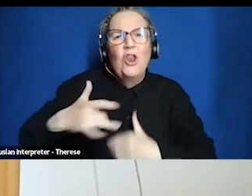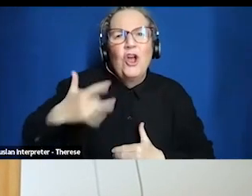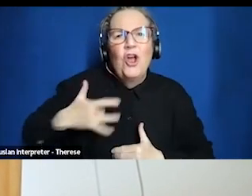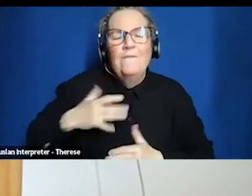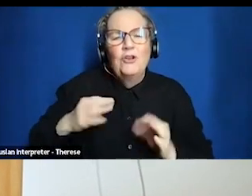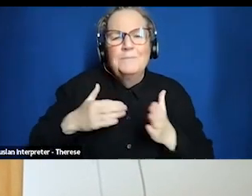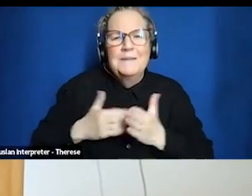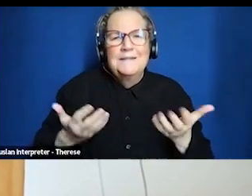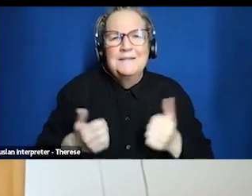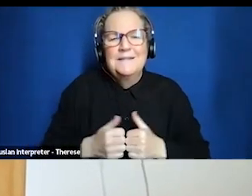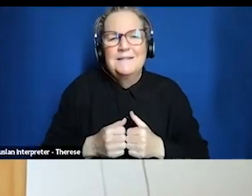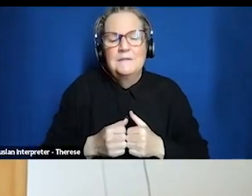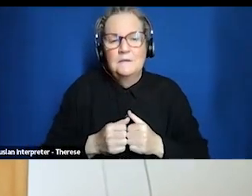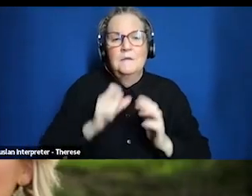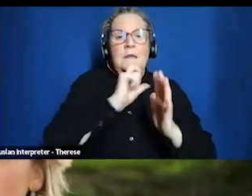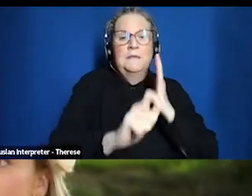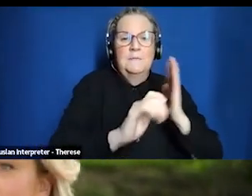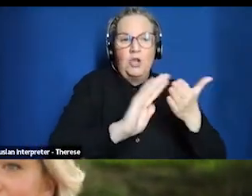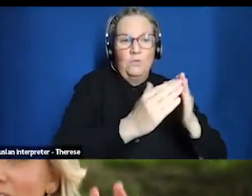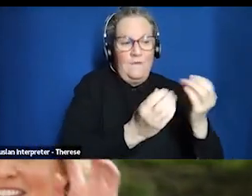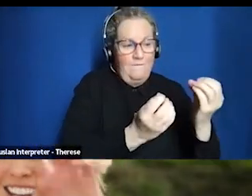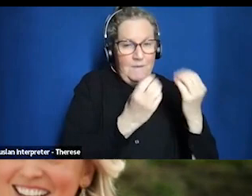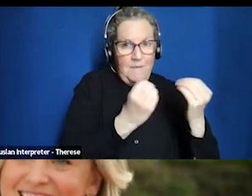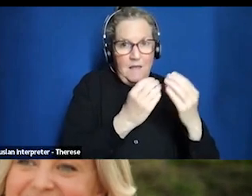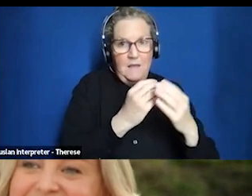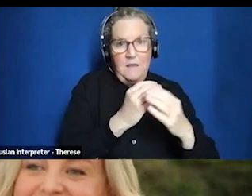The disability community's feedback and participation is critical